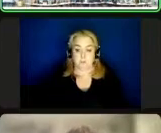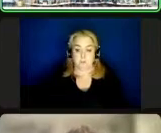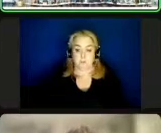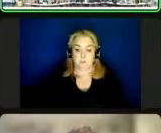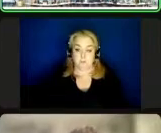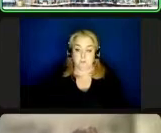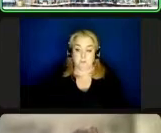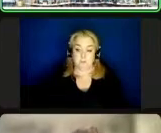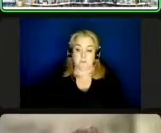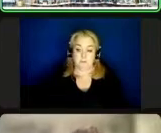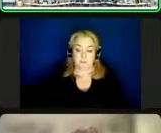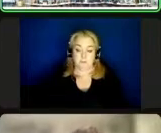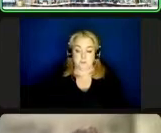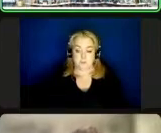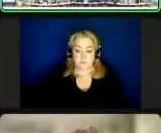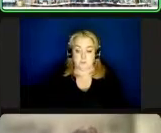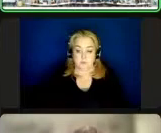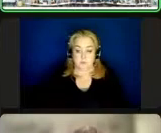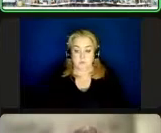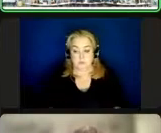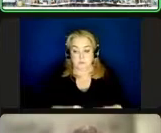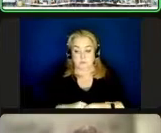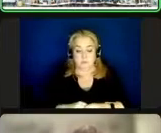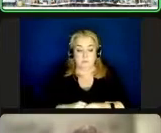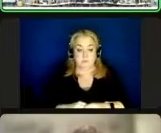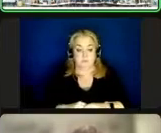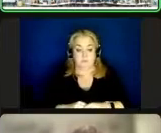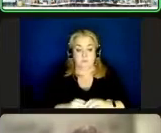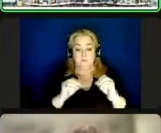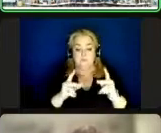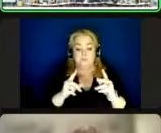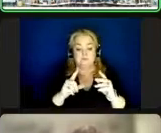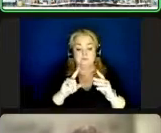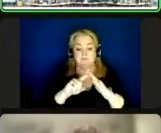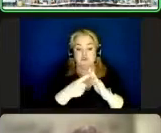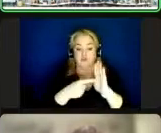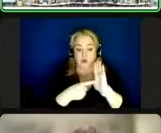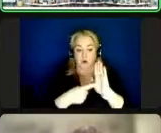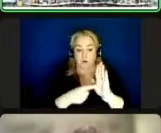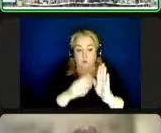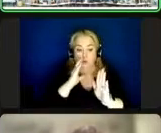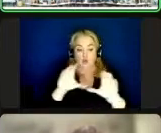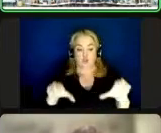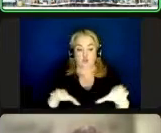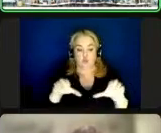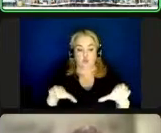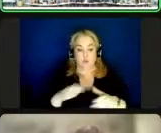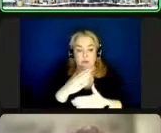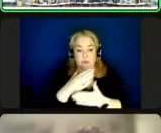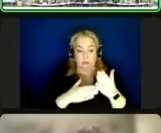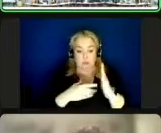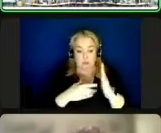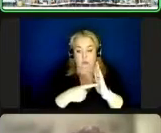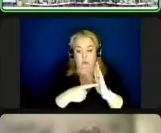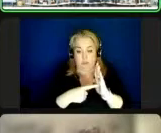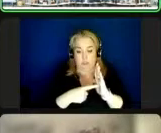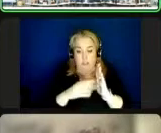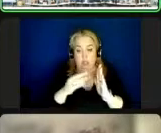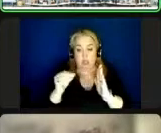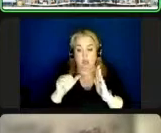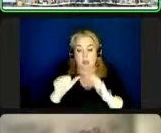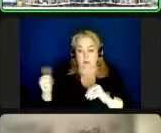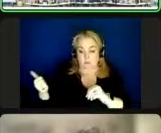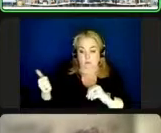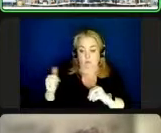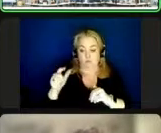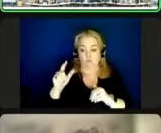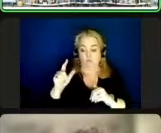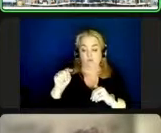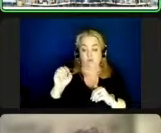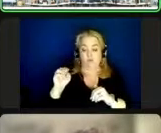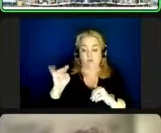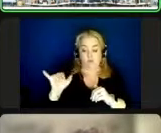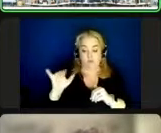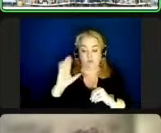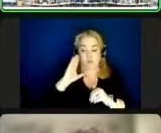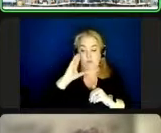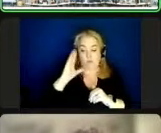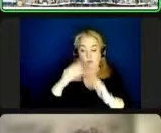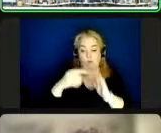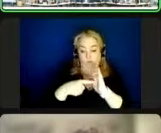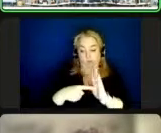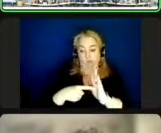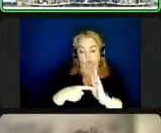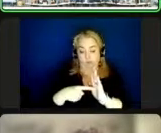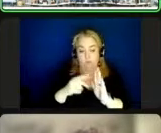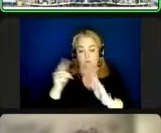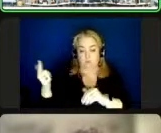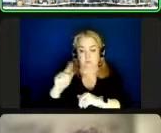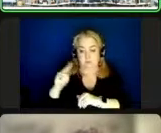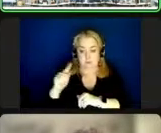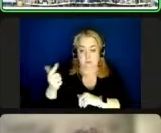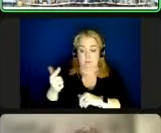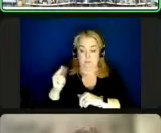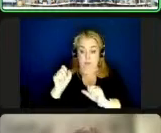YOU OTHERWISE JUST TO START OUT